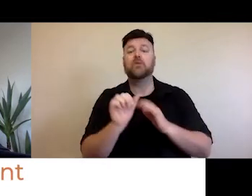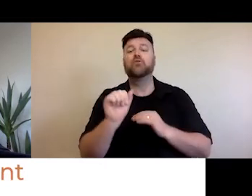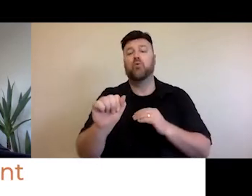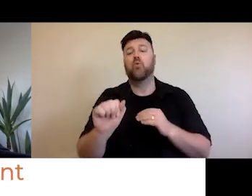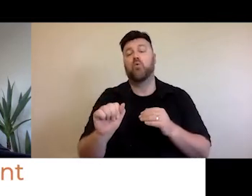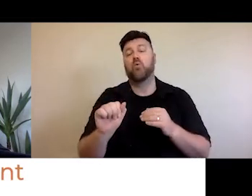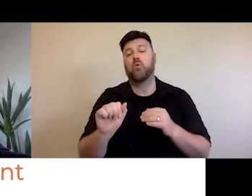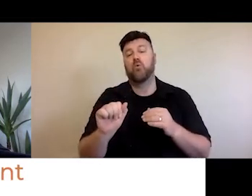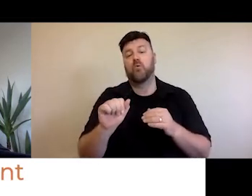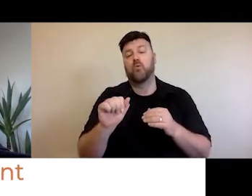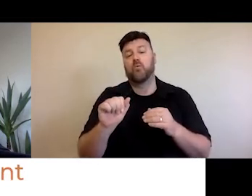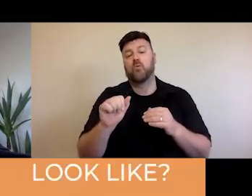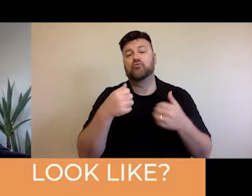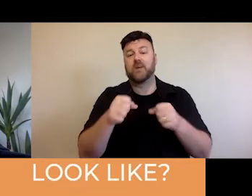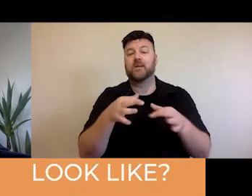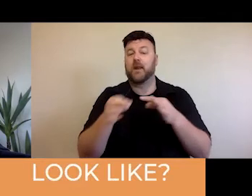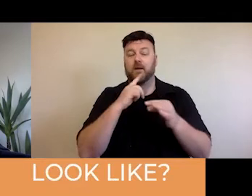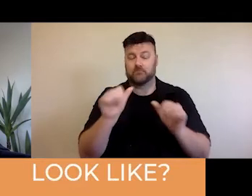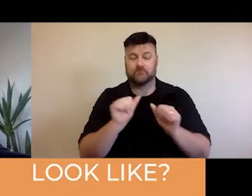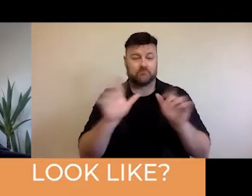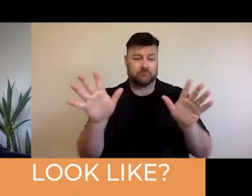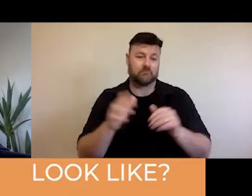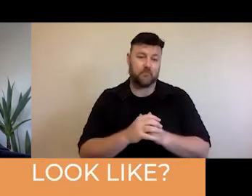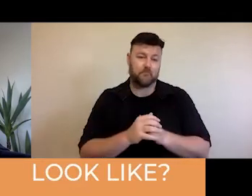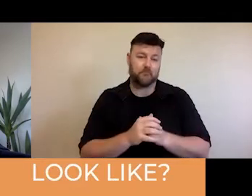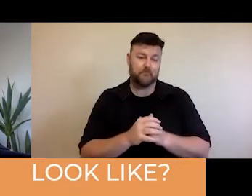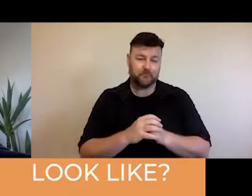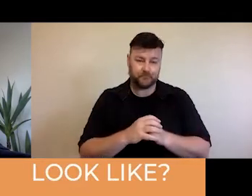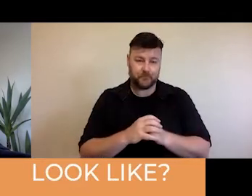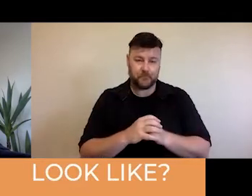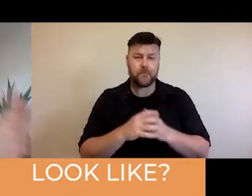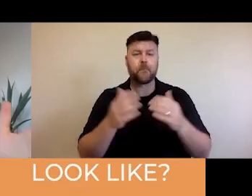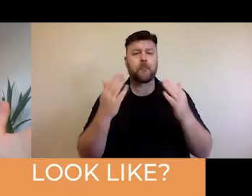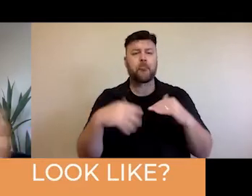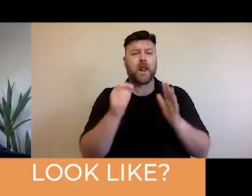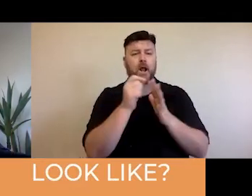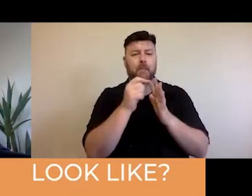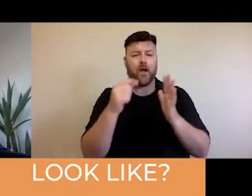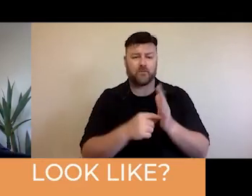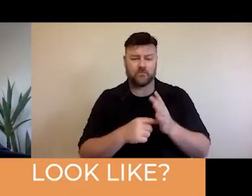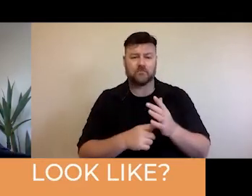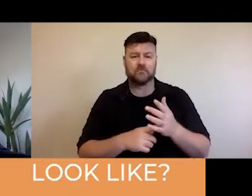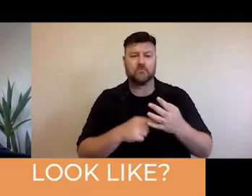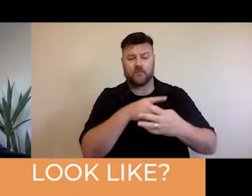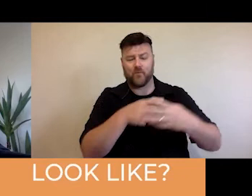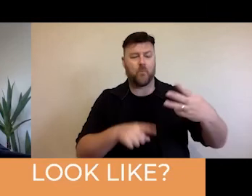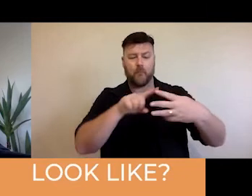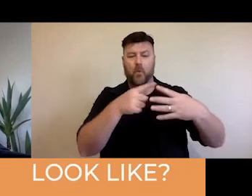your execution. So I've moved on to a slide which just has four more bullet points. I'm keeping these slides nice and light.